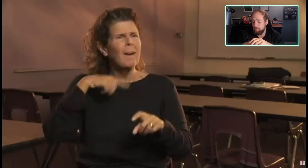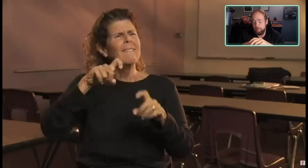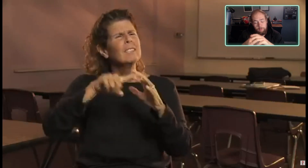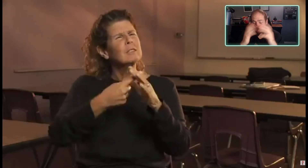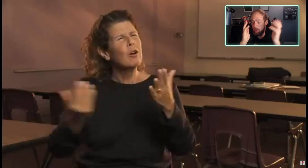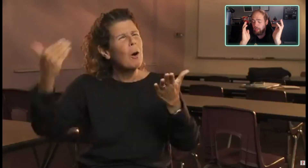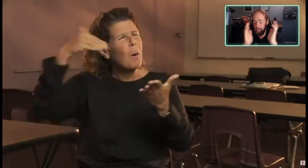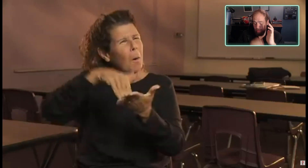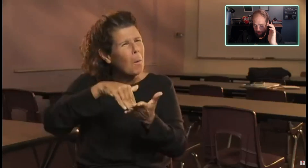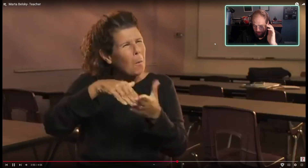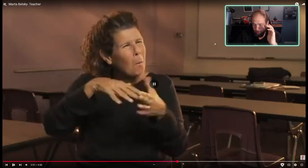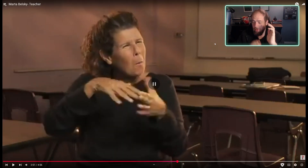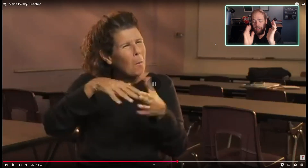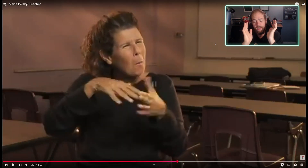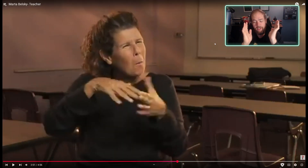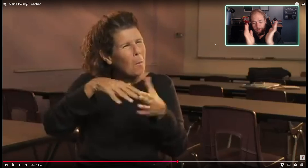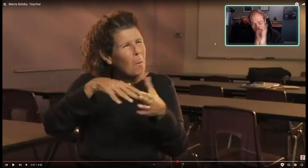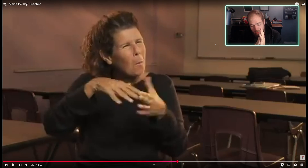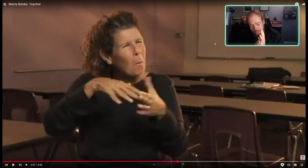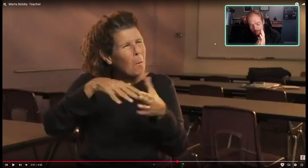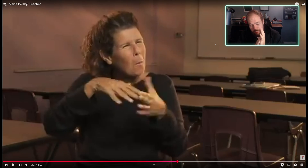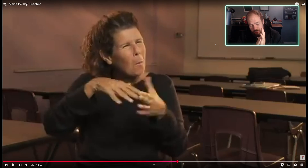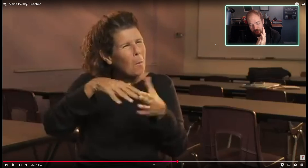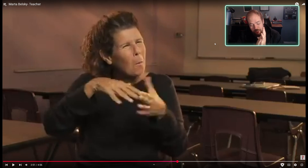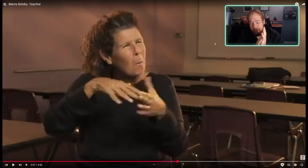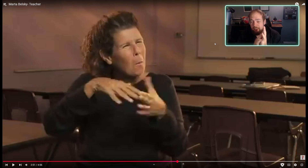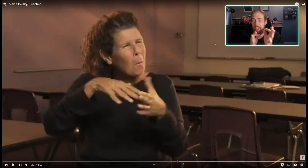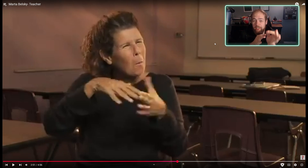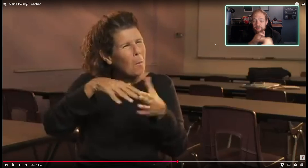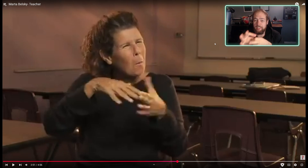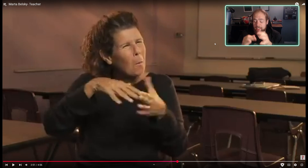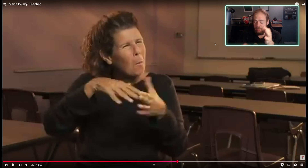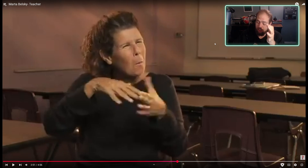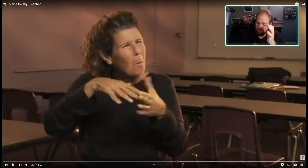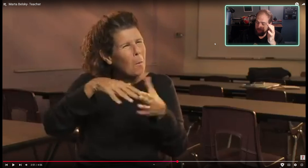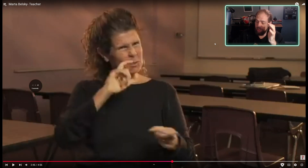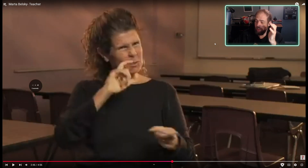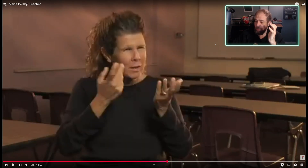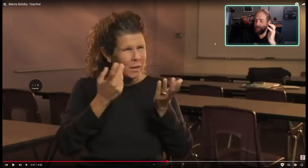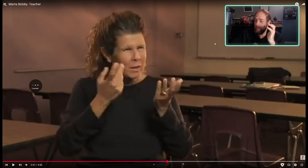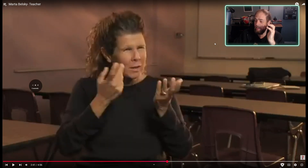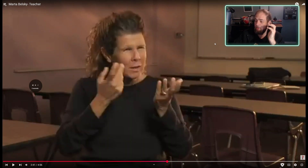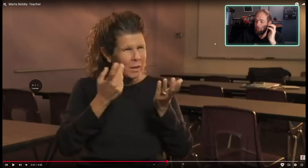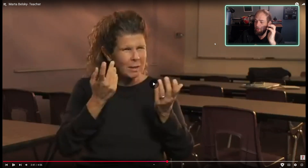I blah words instead of psychology I'm going to back that up a little